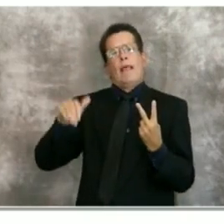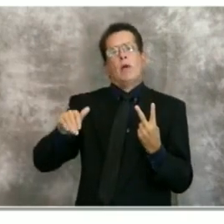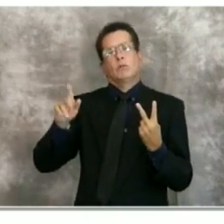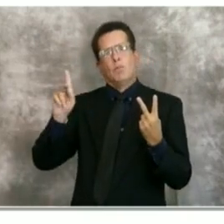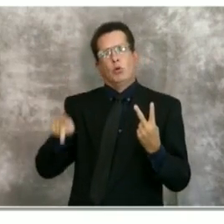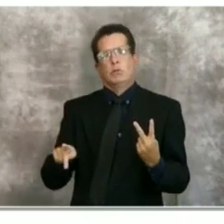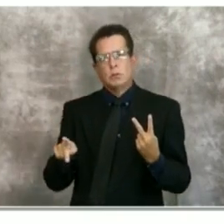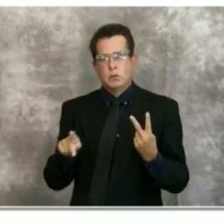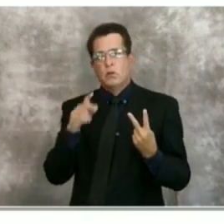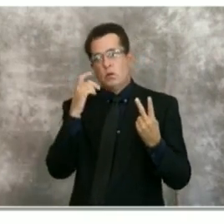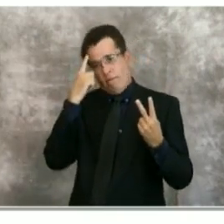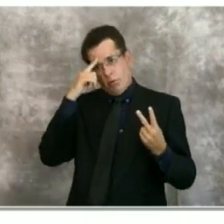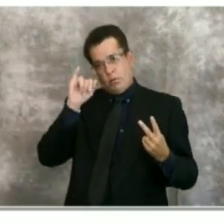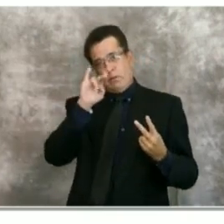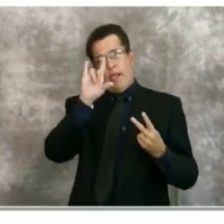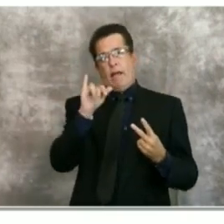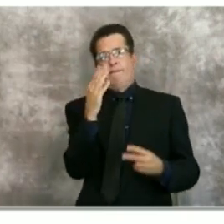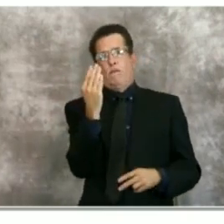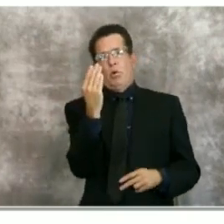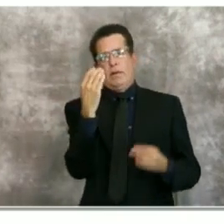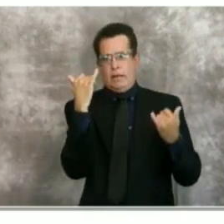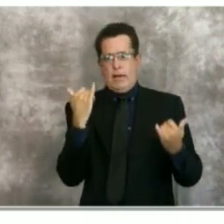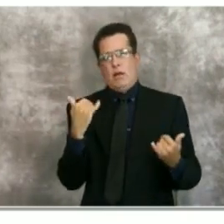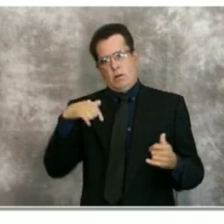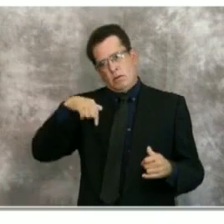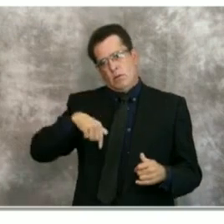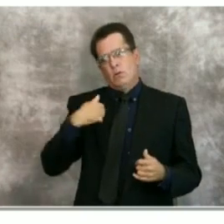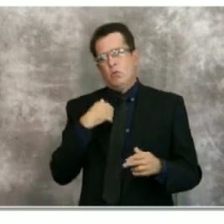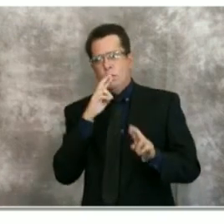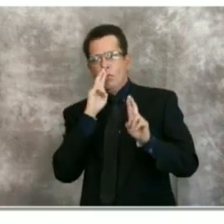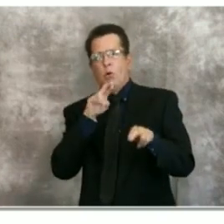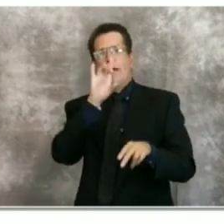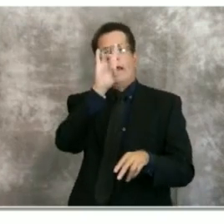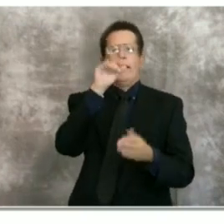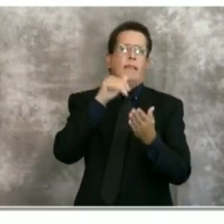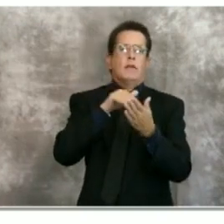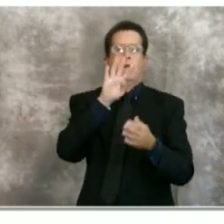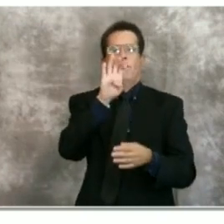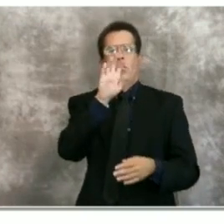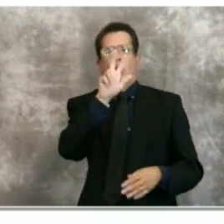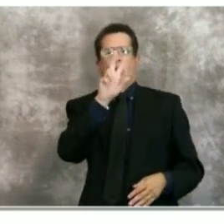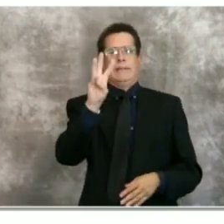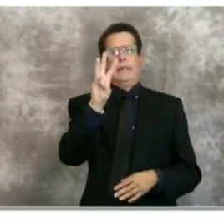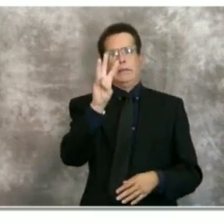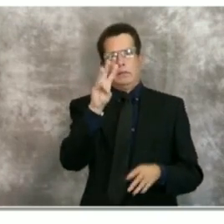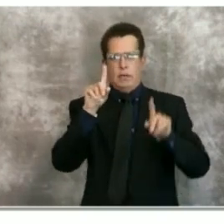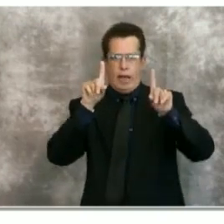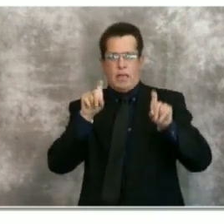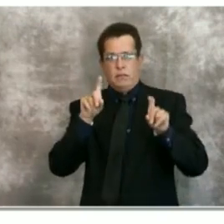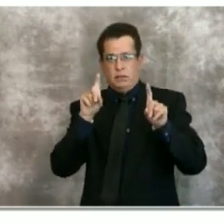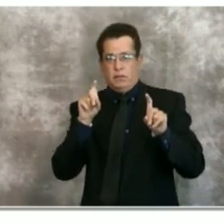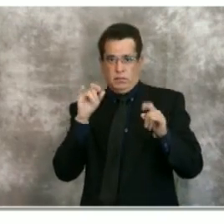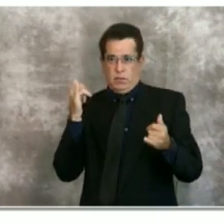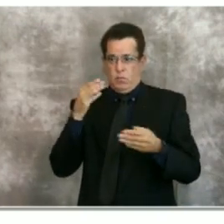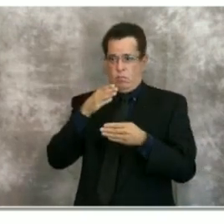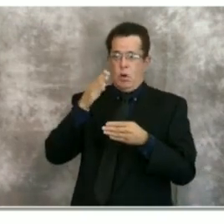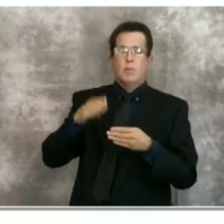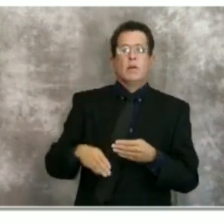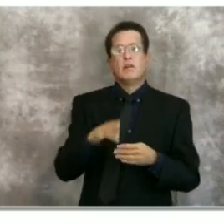GUN EVEN OVER THE STAGE 3 GOAL OF 2 TESTS PER 1000 POPULATION. SO FOR JULY 14TH